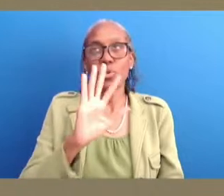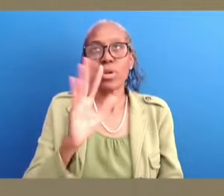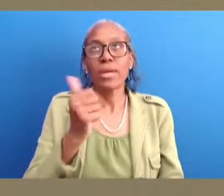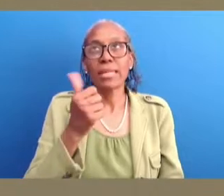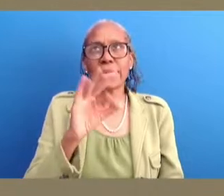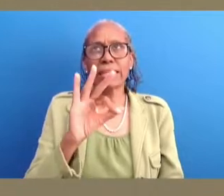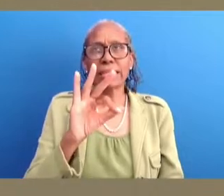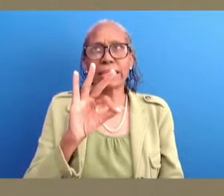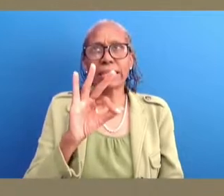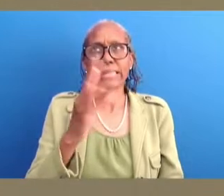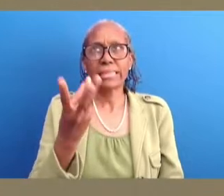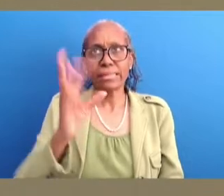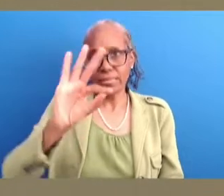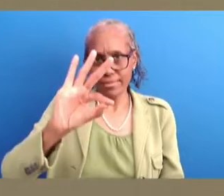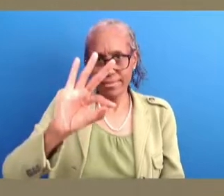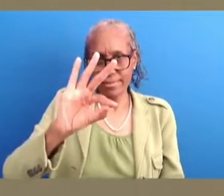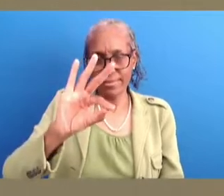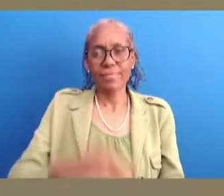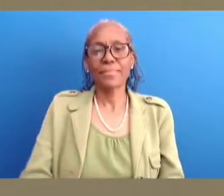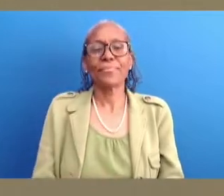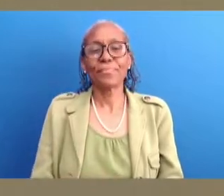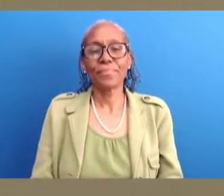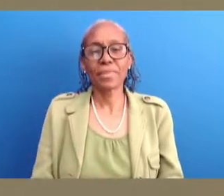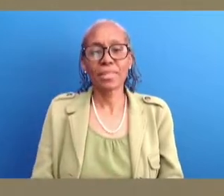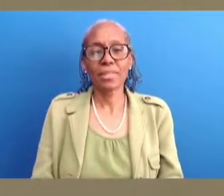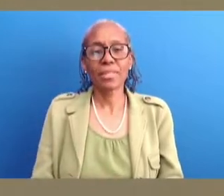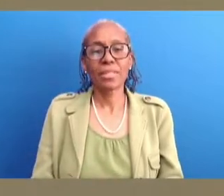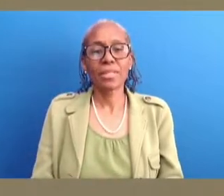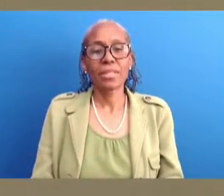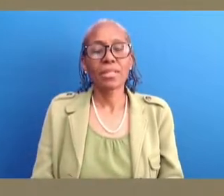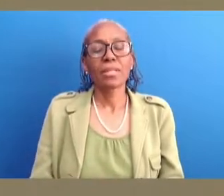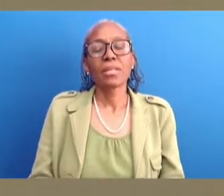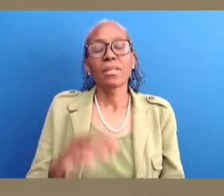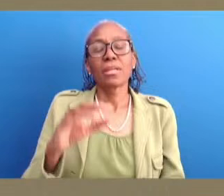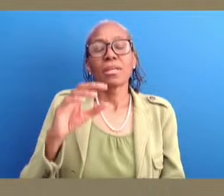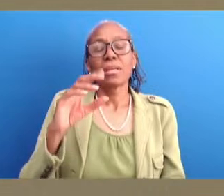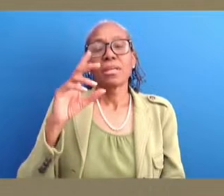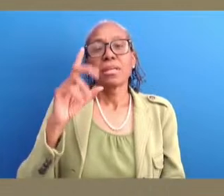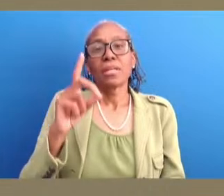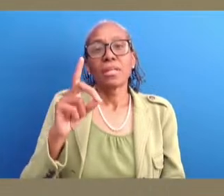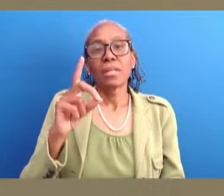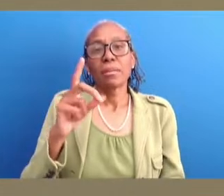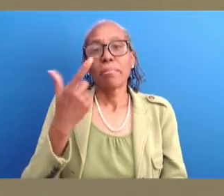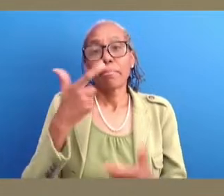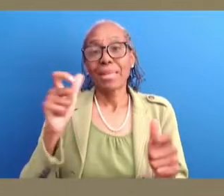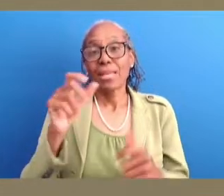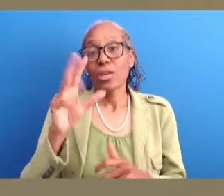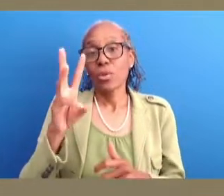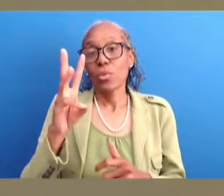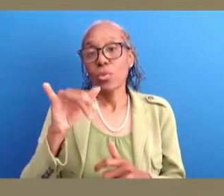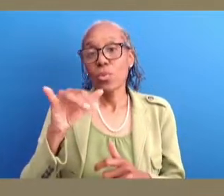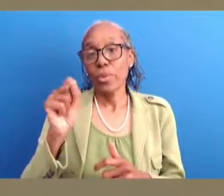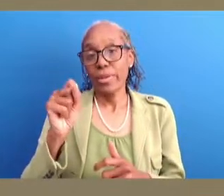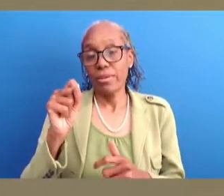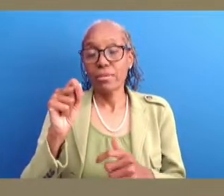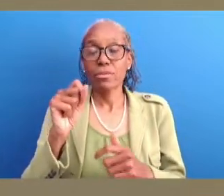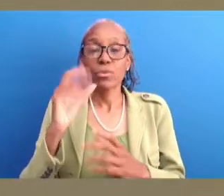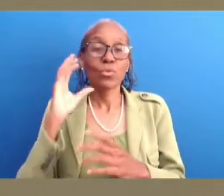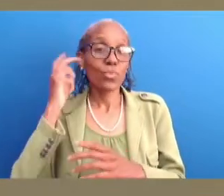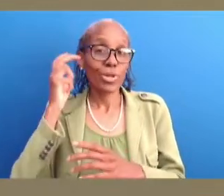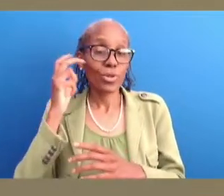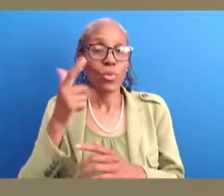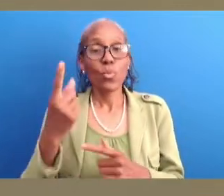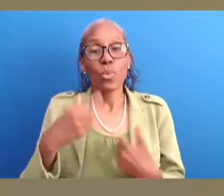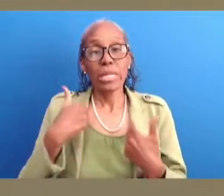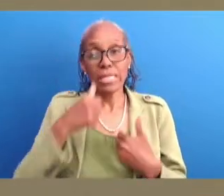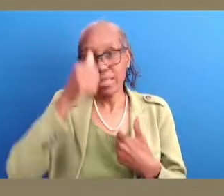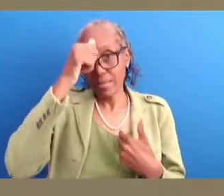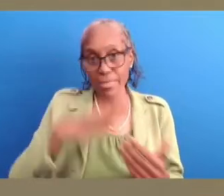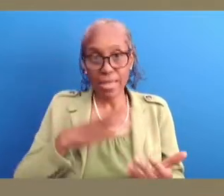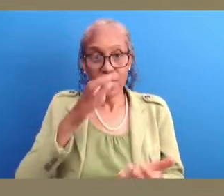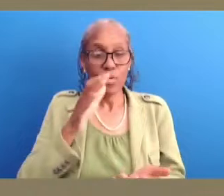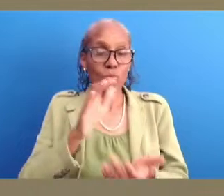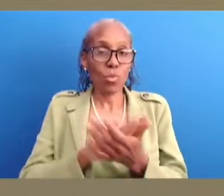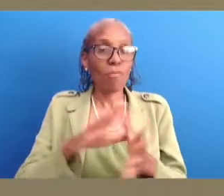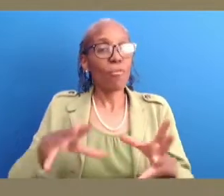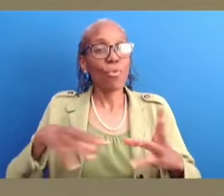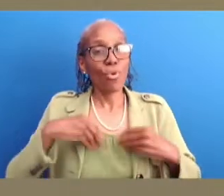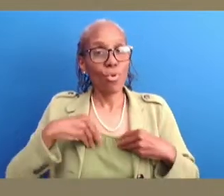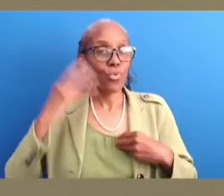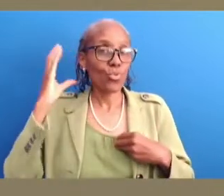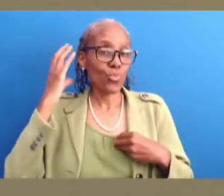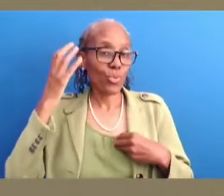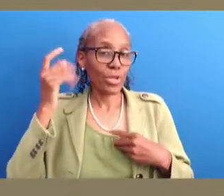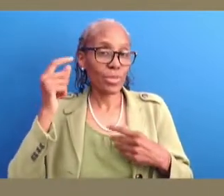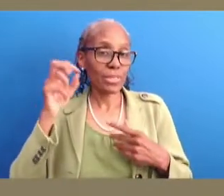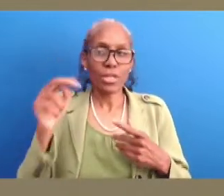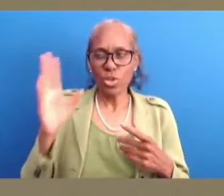TO THE YEARS OF 1969.